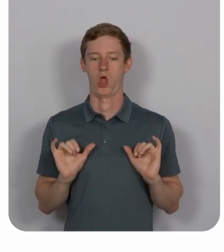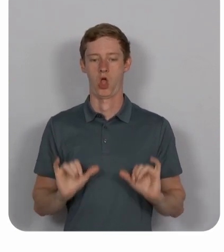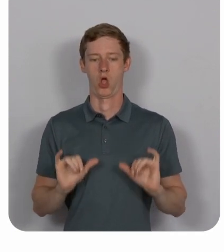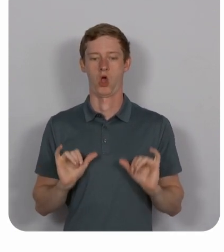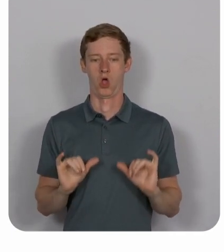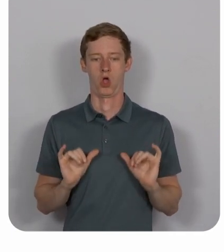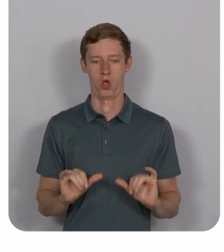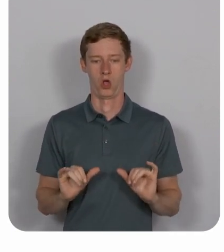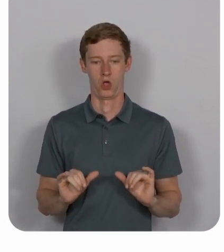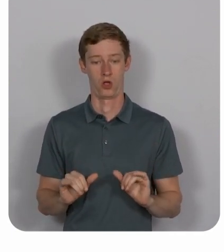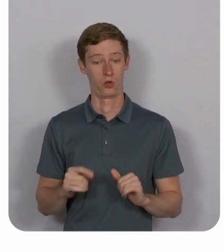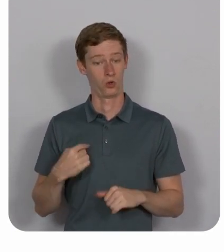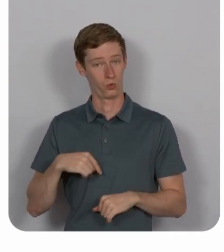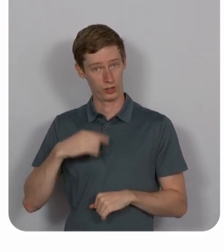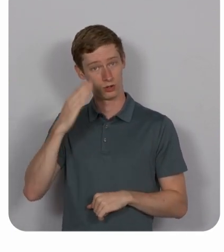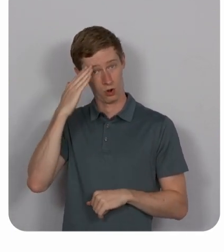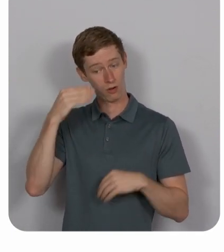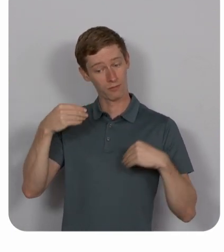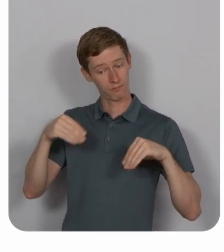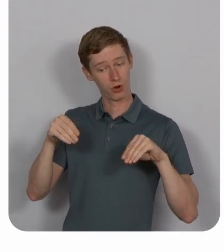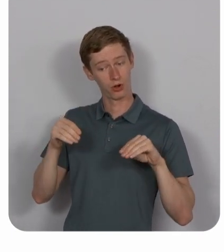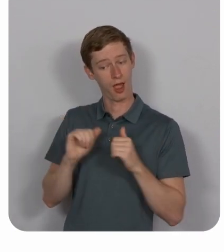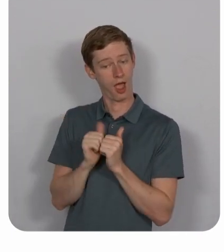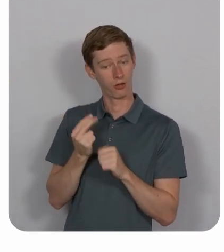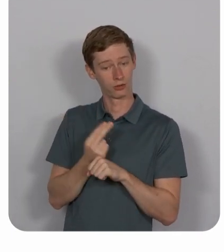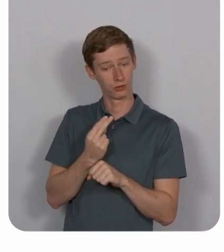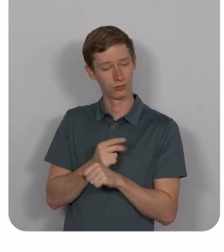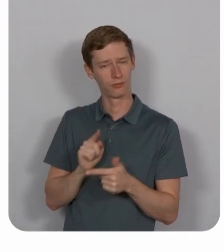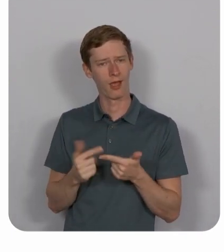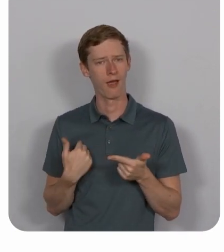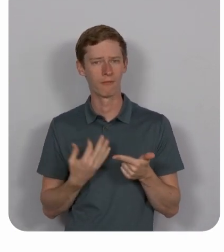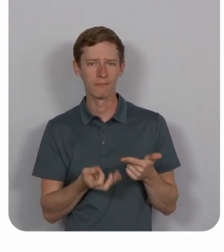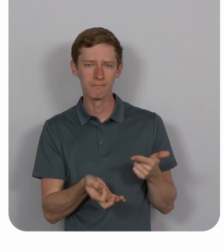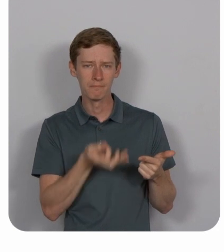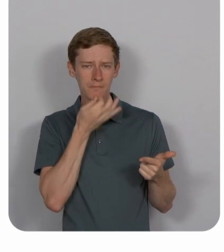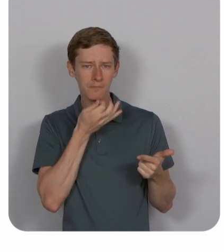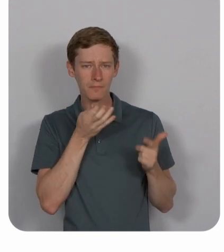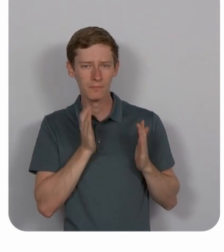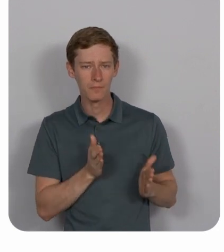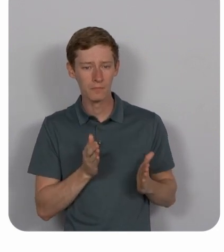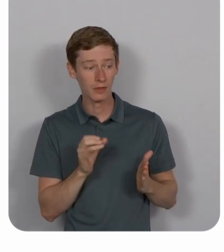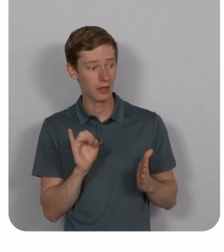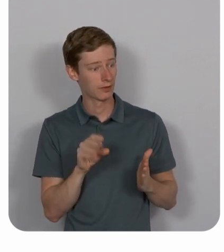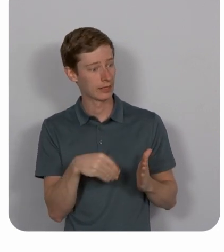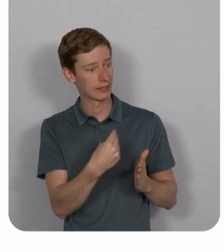We have the data about how merchants use Shopify. We have subject matter experts that when given a prompt,